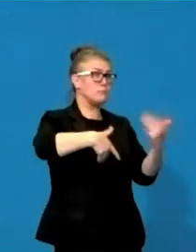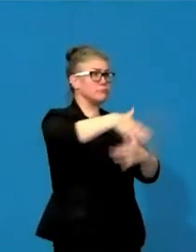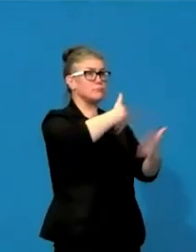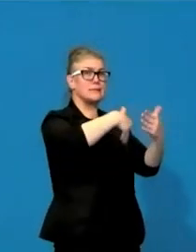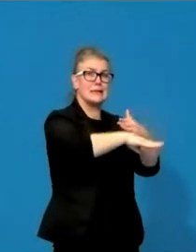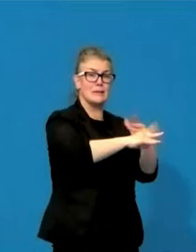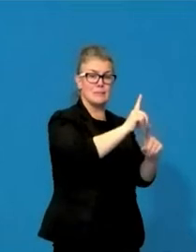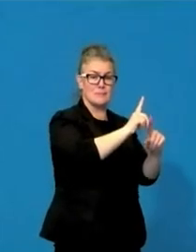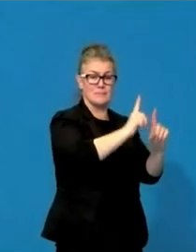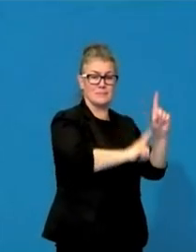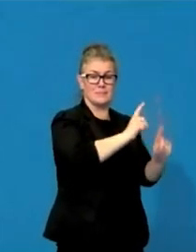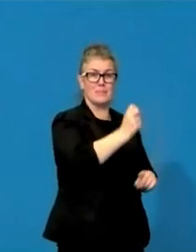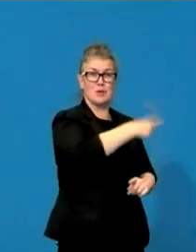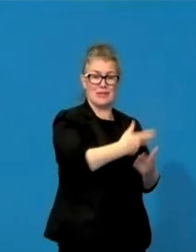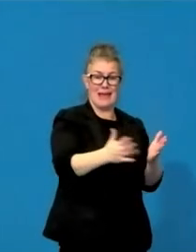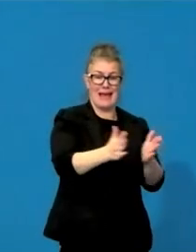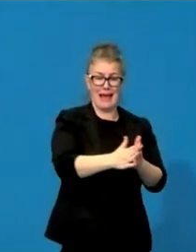Bubbaboy is not going to hang onto my legs walking down the street.